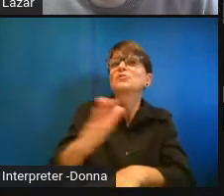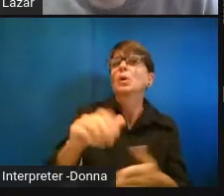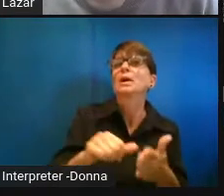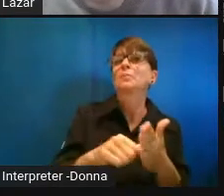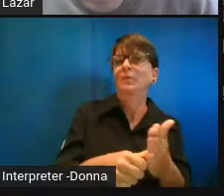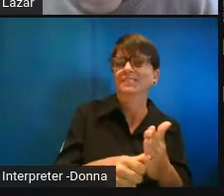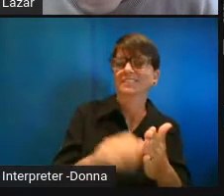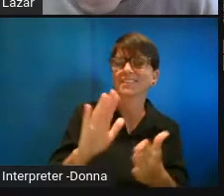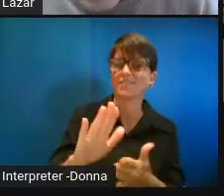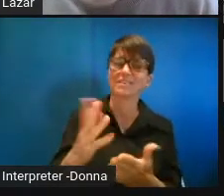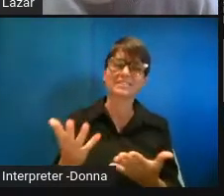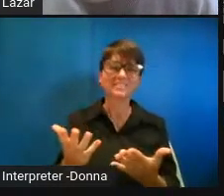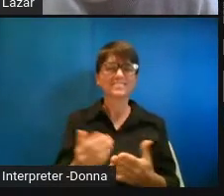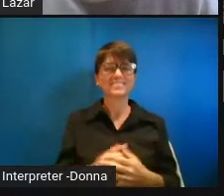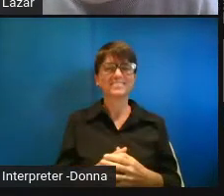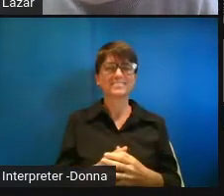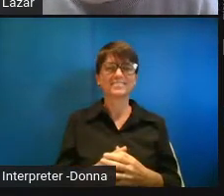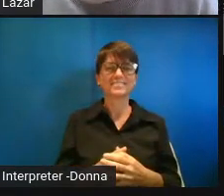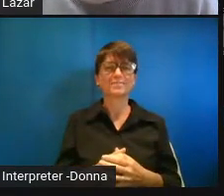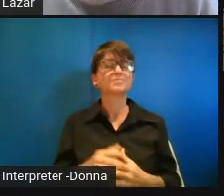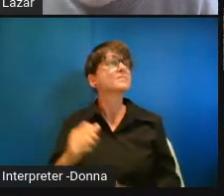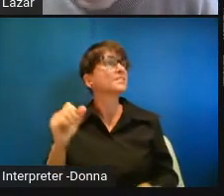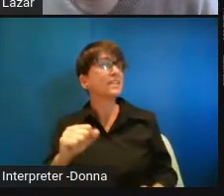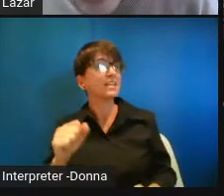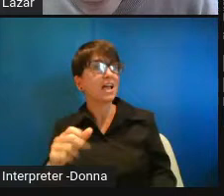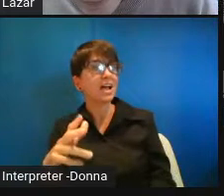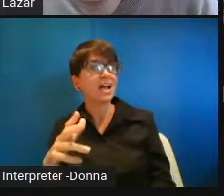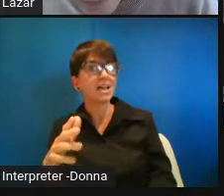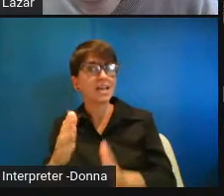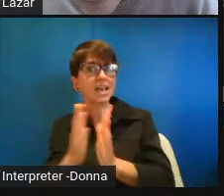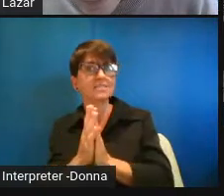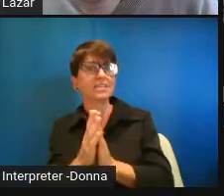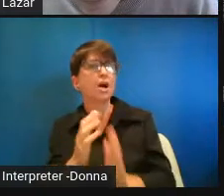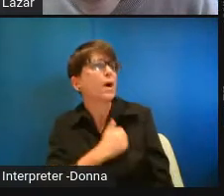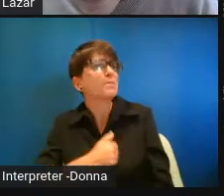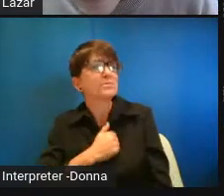Can I ask-- sorry, Anne, I didn't mean to interrupt,